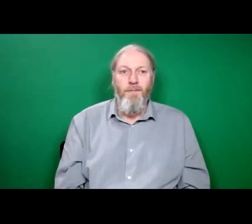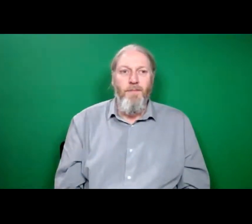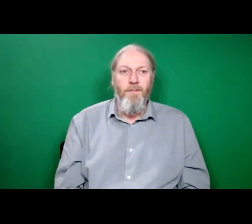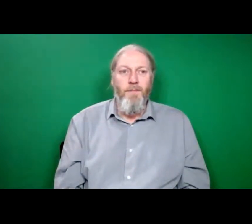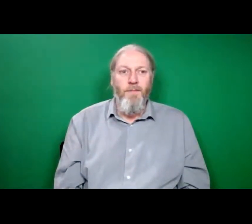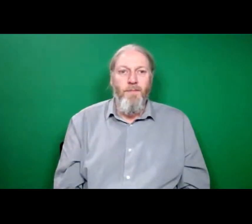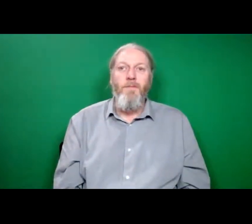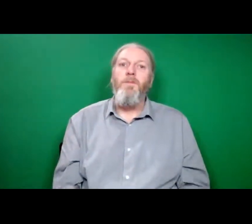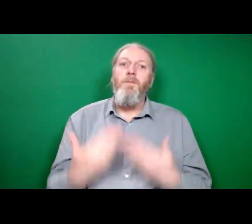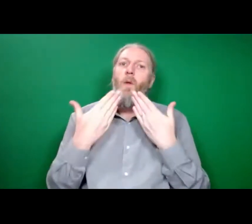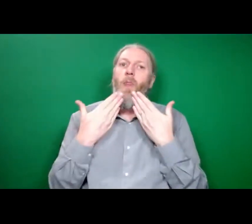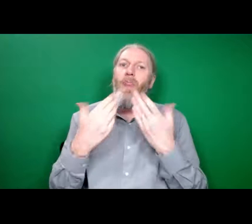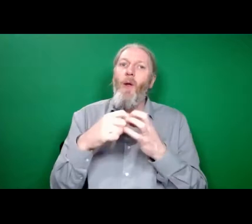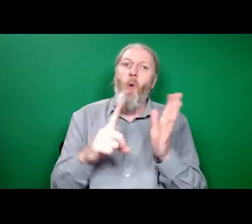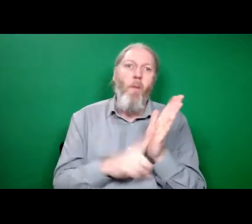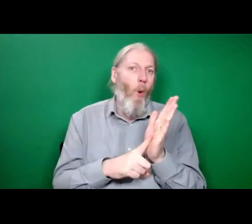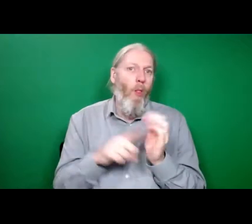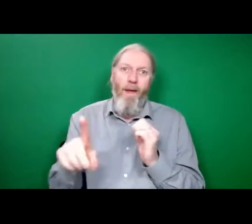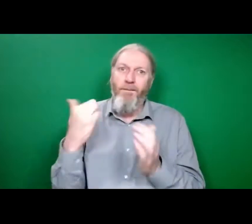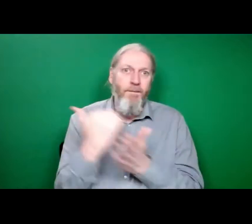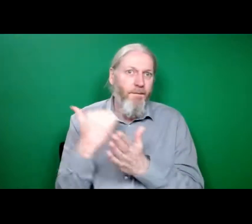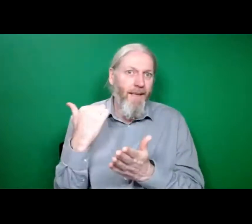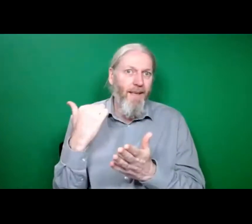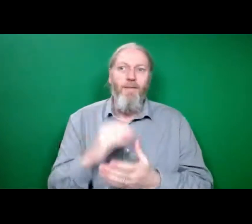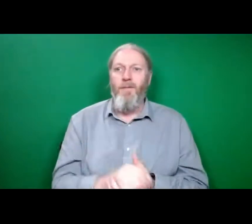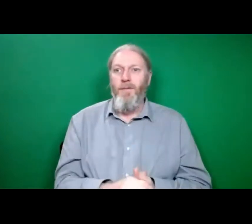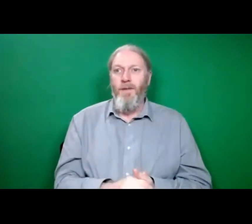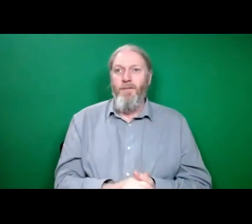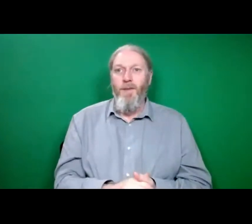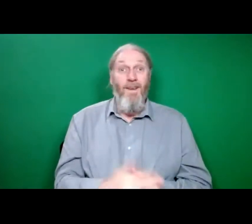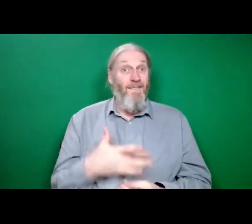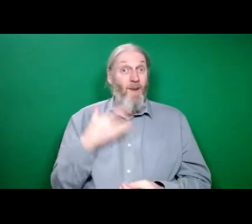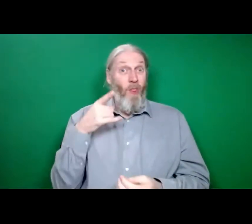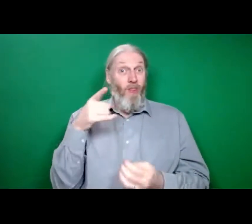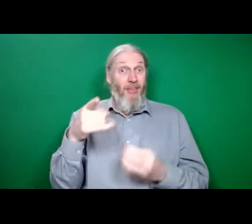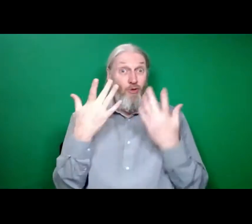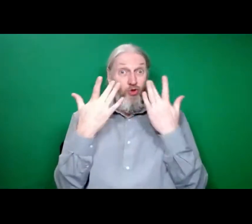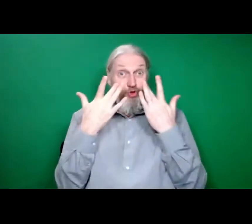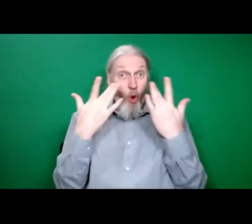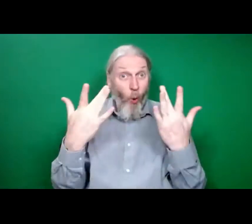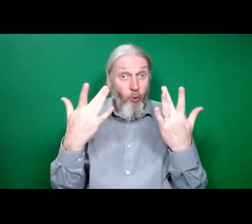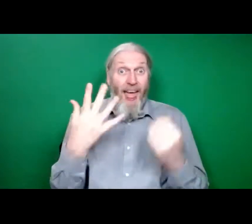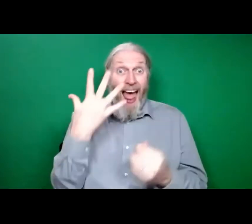supporting and enabling our residents and visitors to identify with Medway and with Chatham and to really